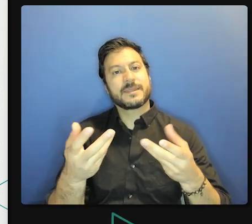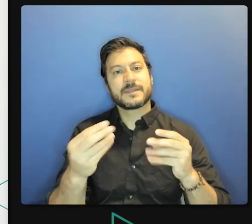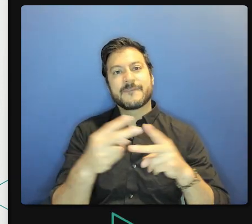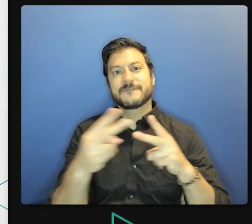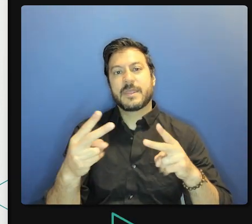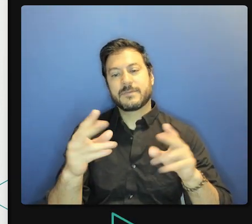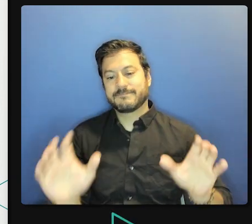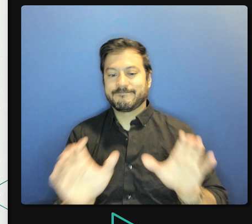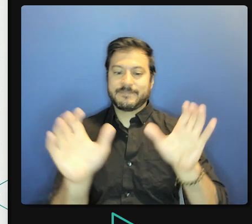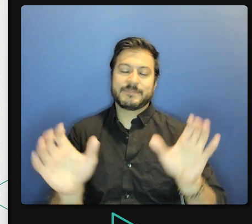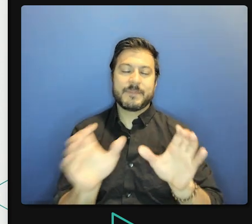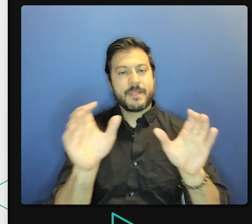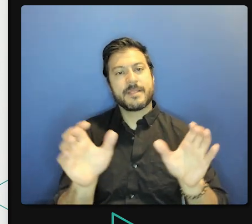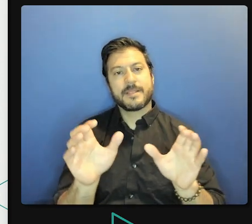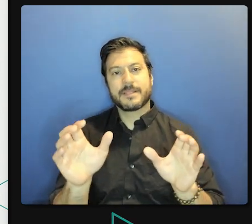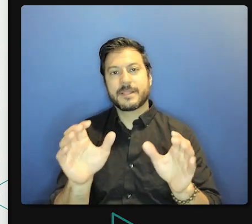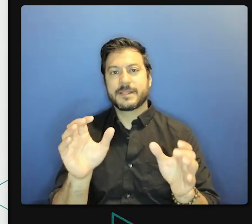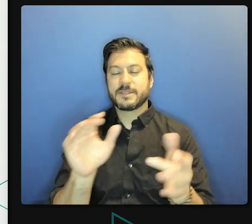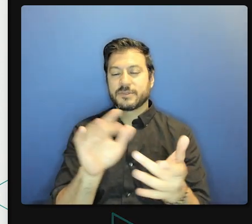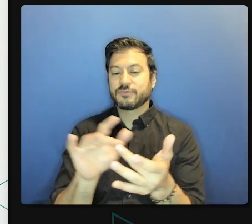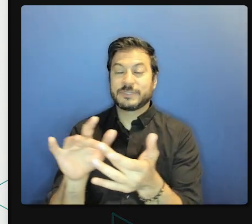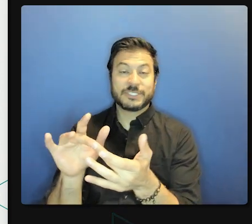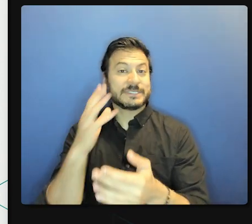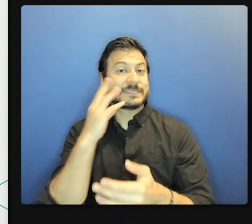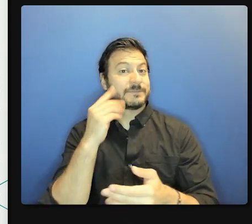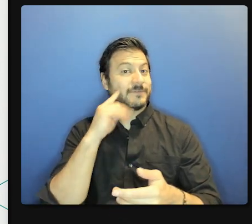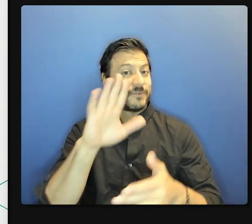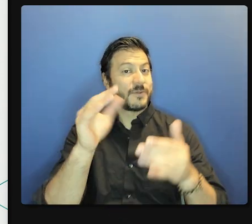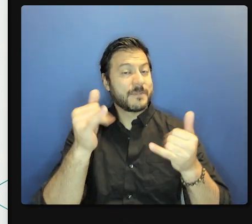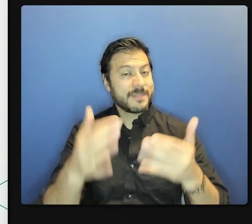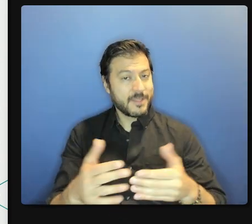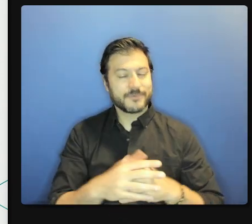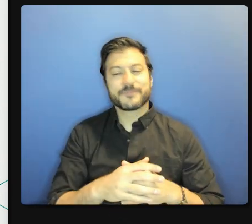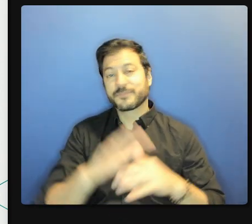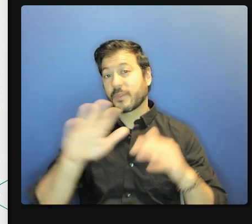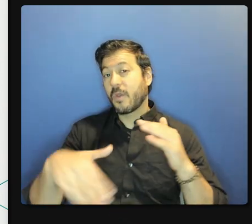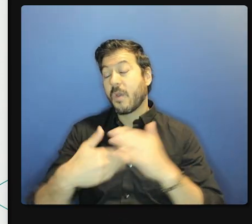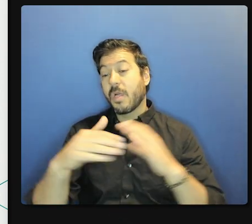and provide a very customizable and rich experience for your gamer